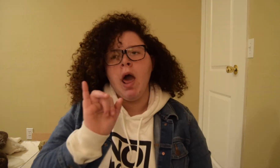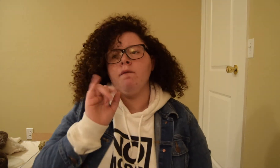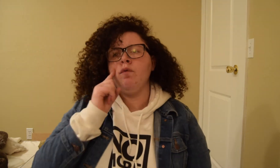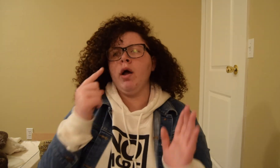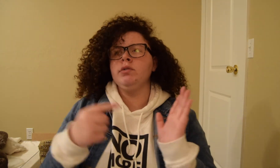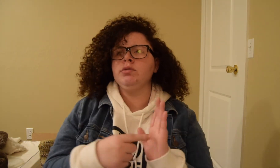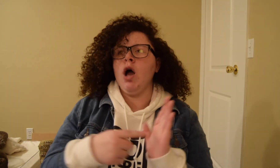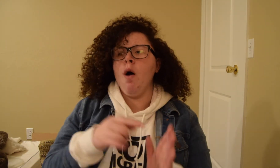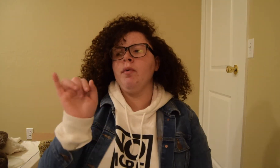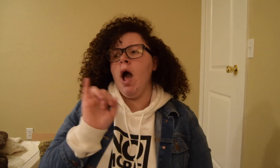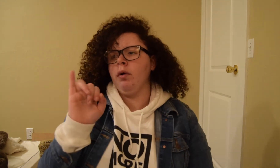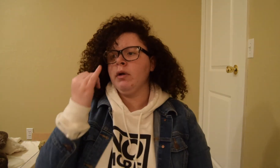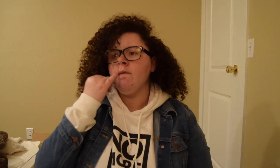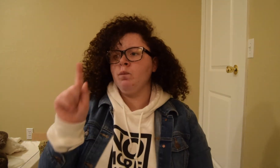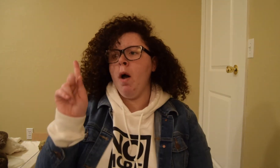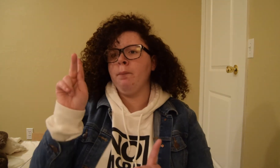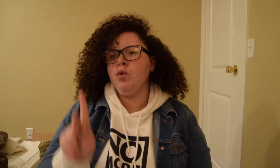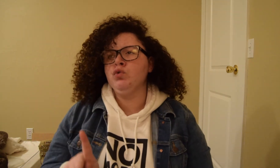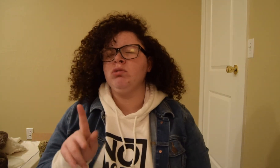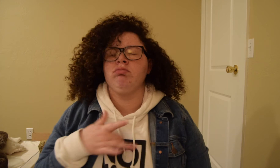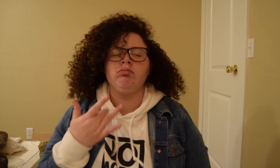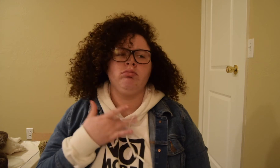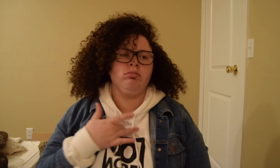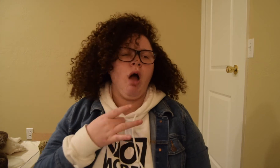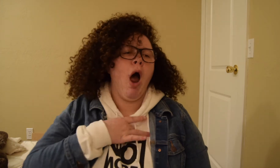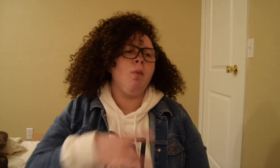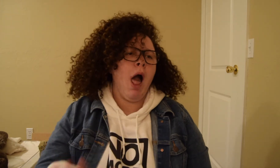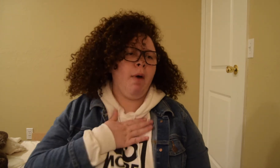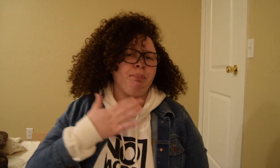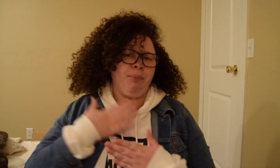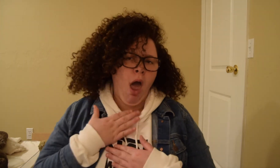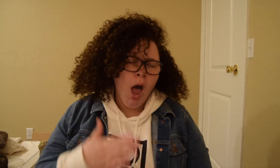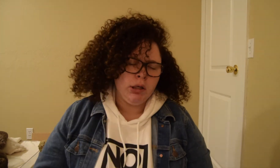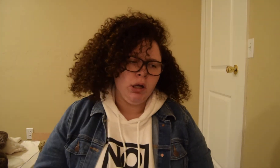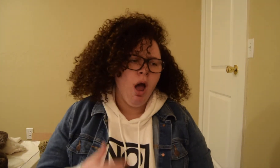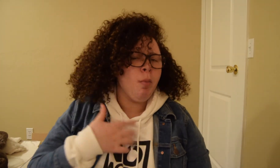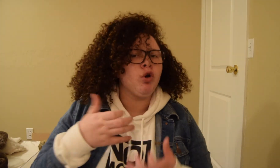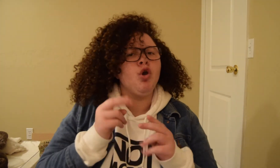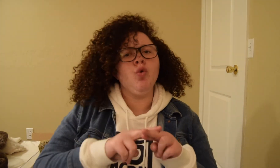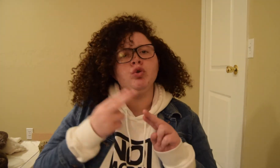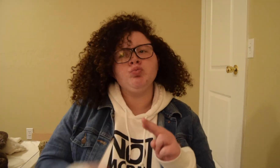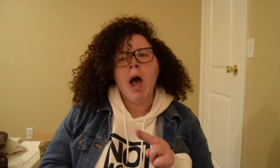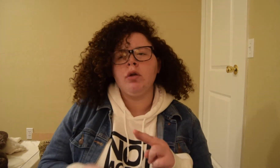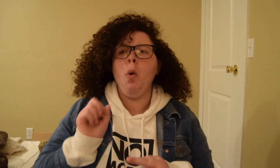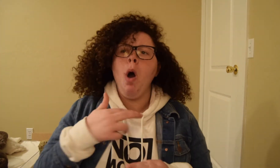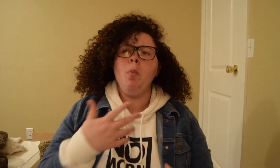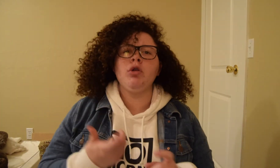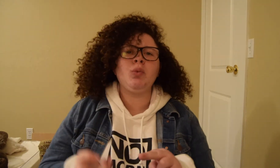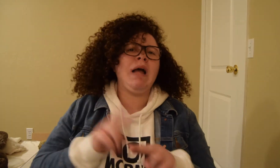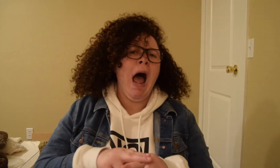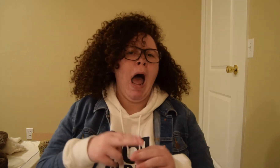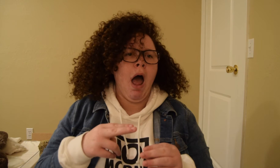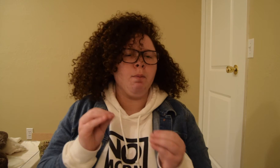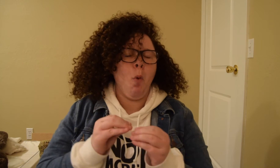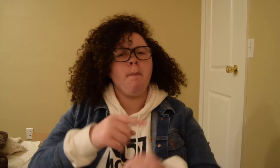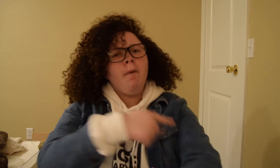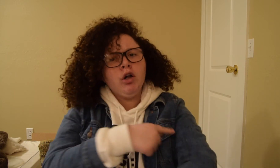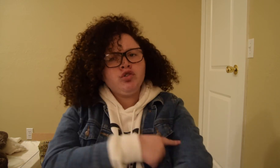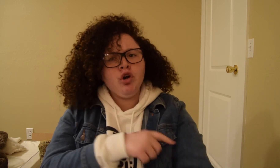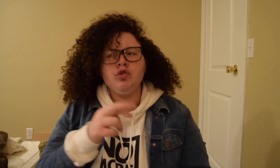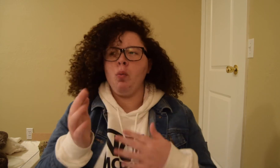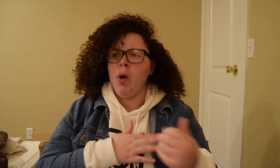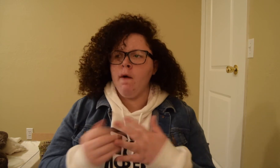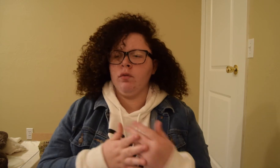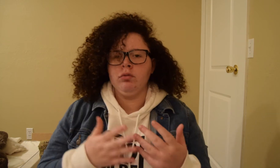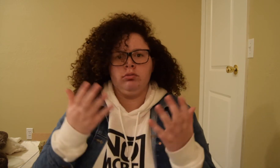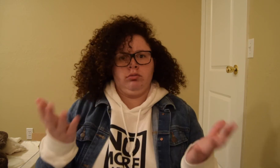Like for example, one person doesn't like their body. I want to lose weight or gain more muscles